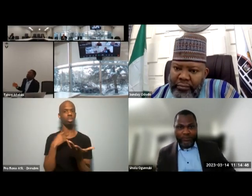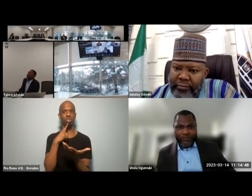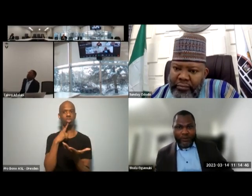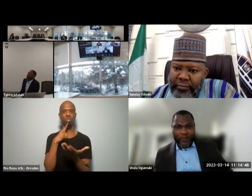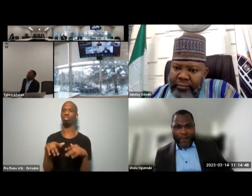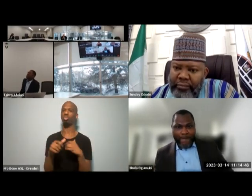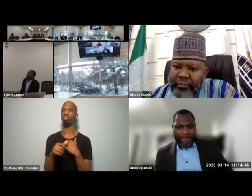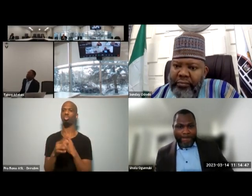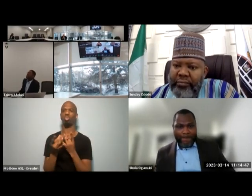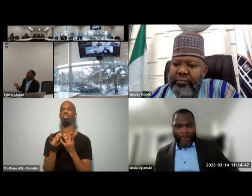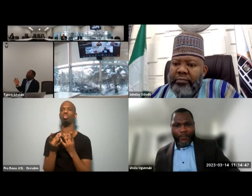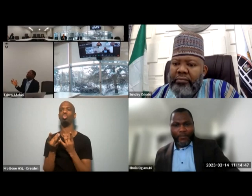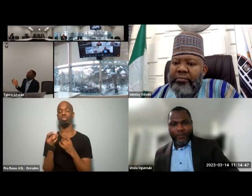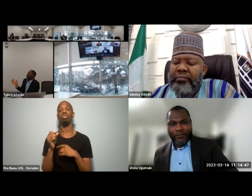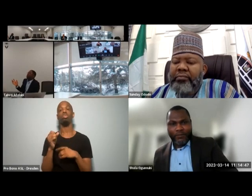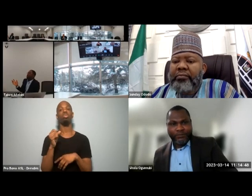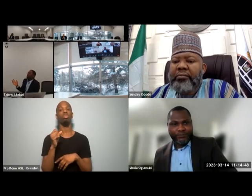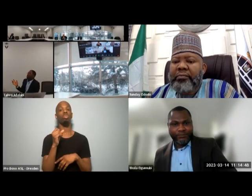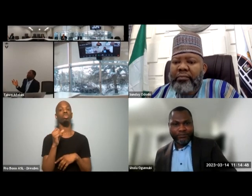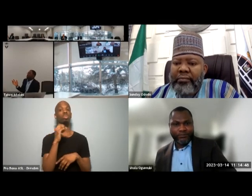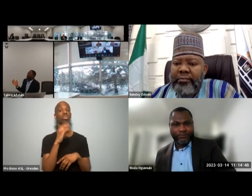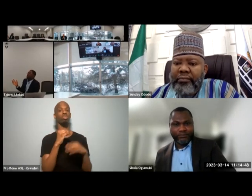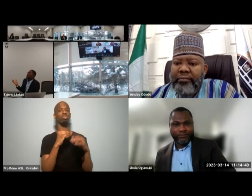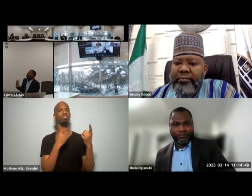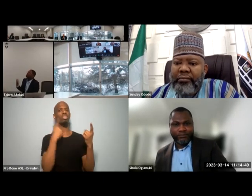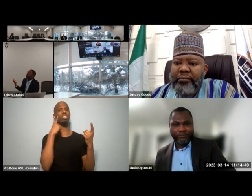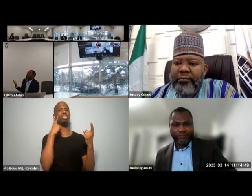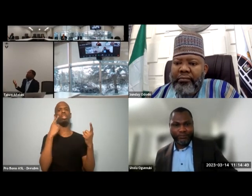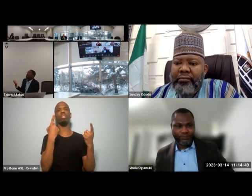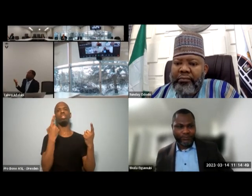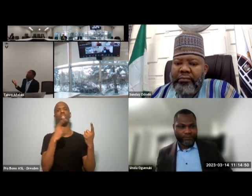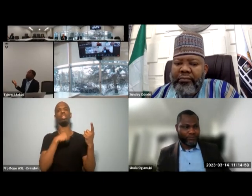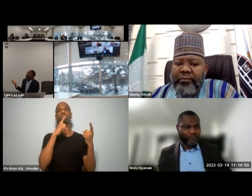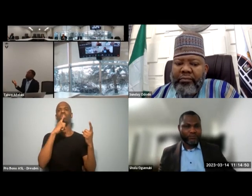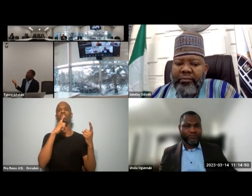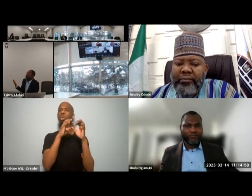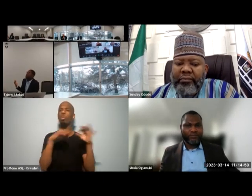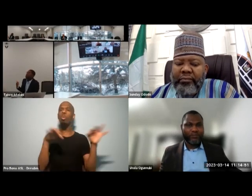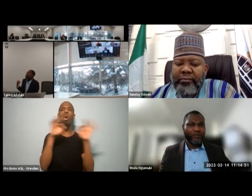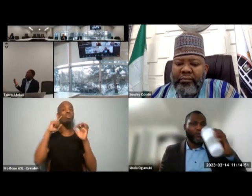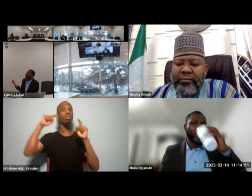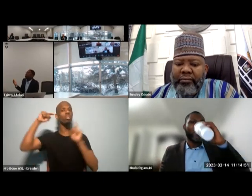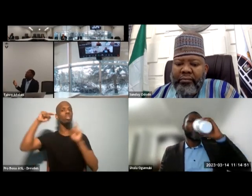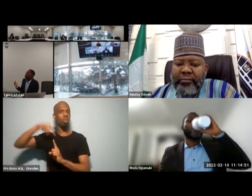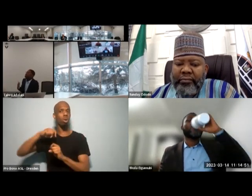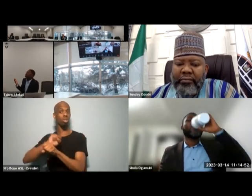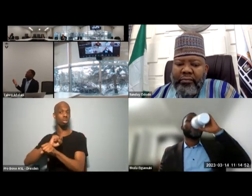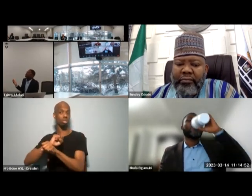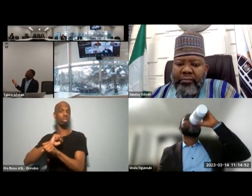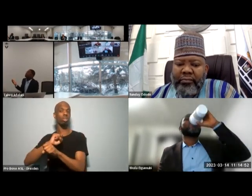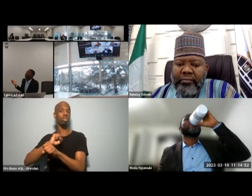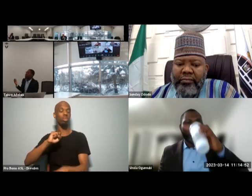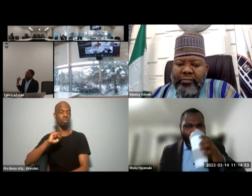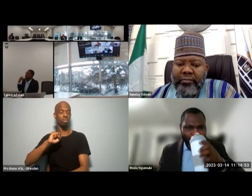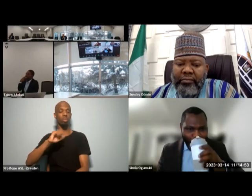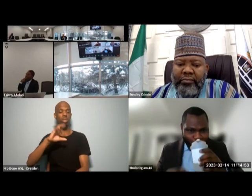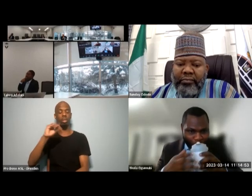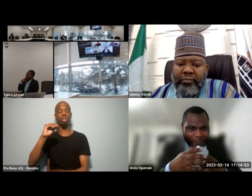for this work is really seeing the fact that, and for me, I'm a theater person, and I had the privilege to work in different spaces,